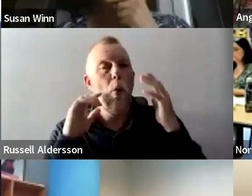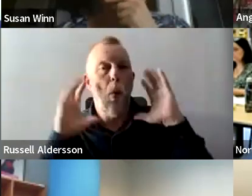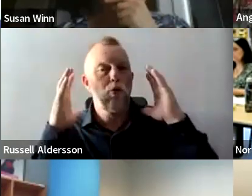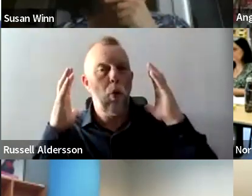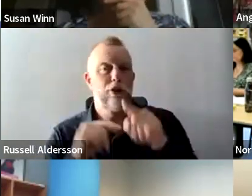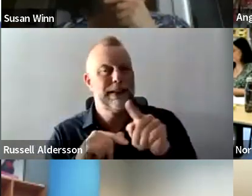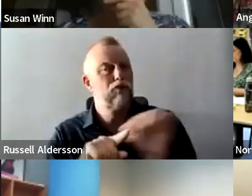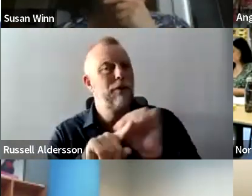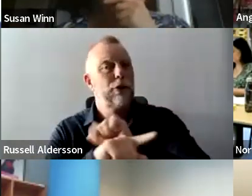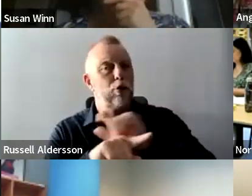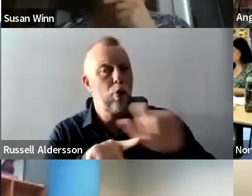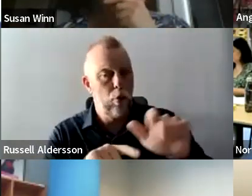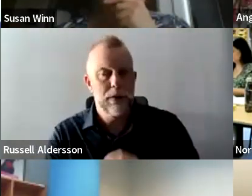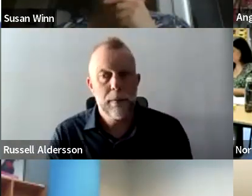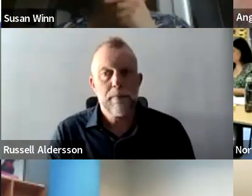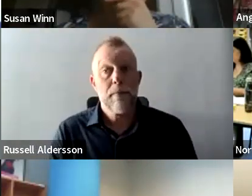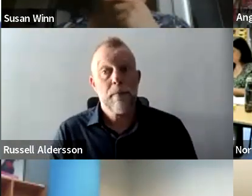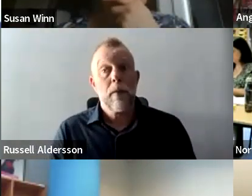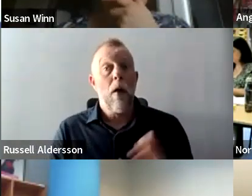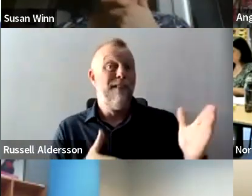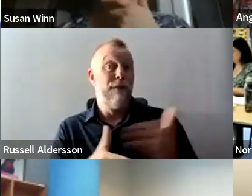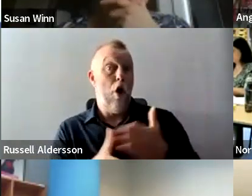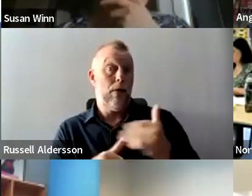The Audiology Refreshers were first published over a number of years in the BATOD magazine